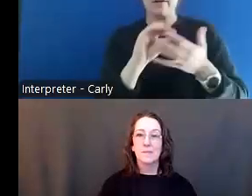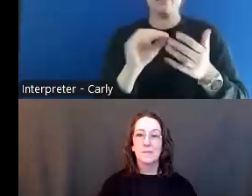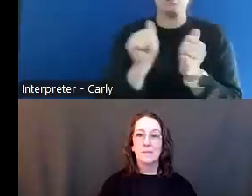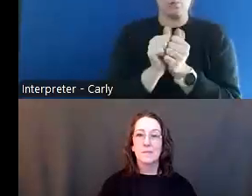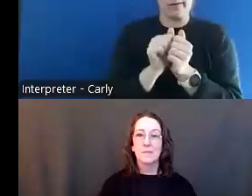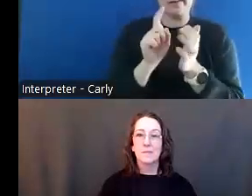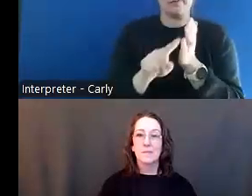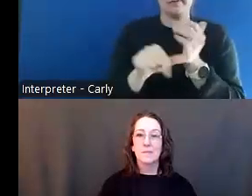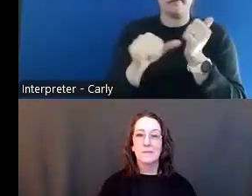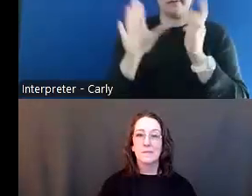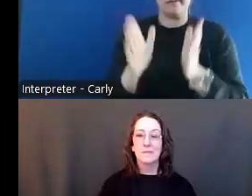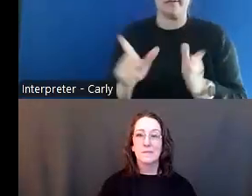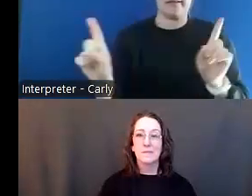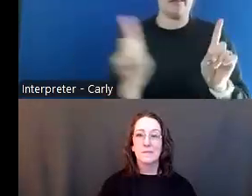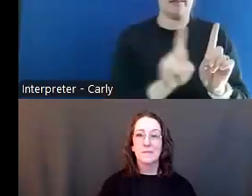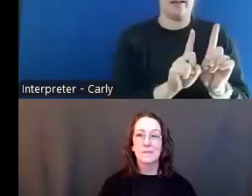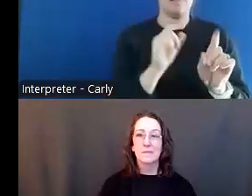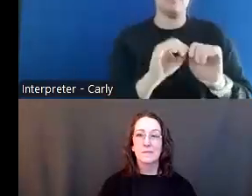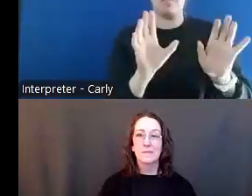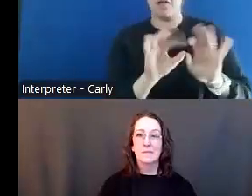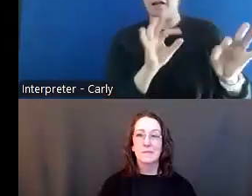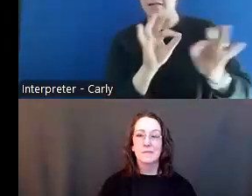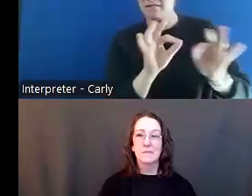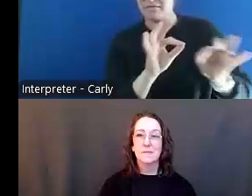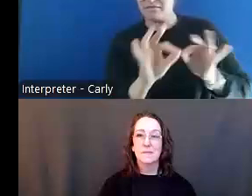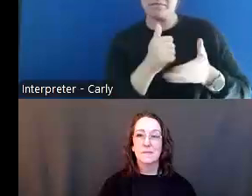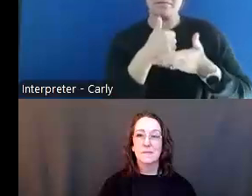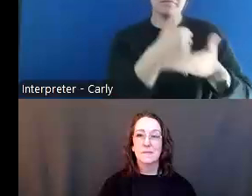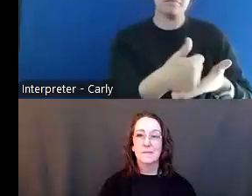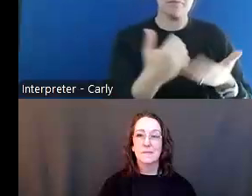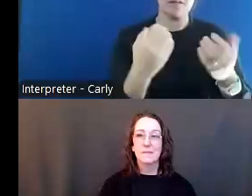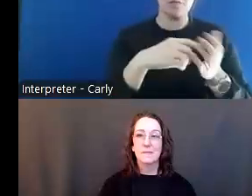if there's any confusion or literacy issues or they want more discussion there's someone there